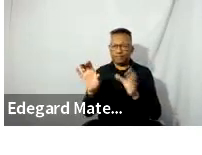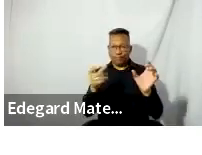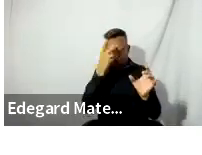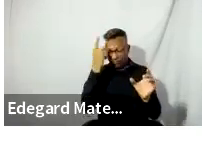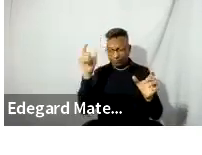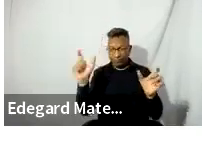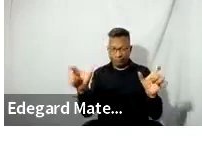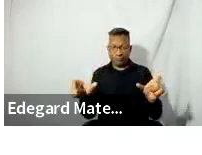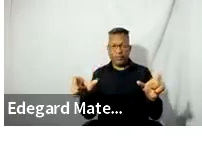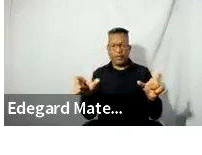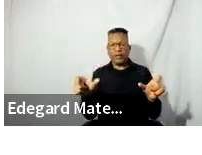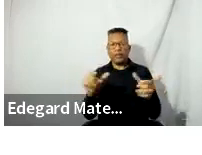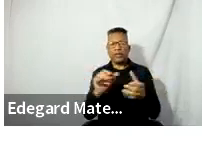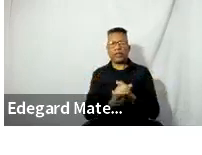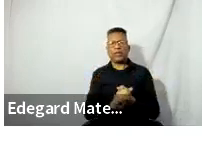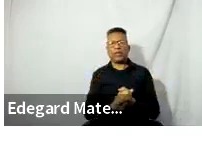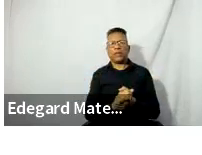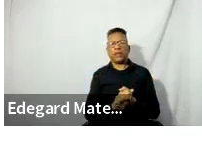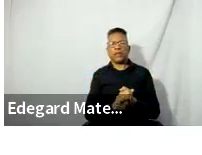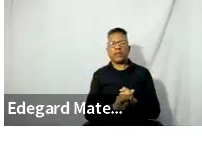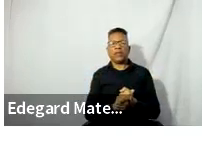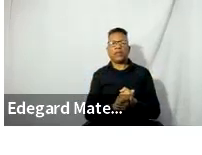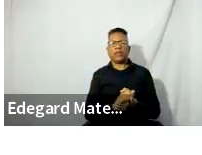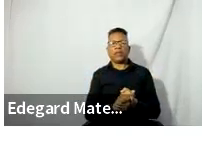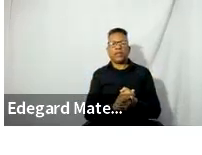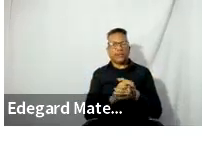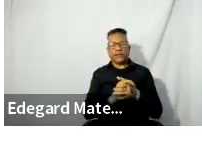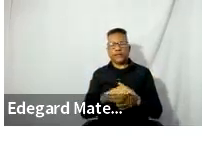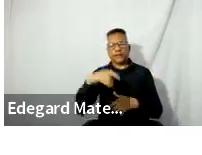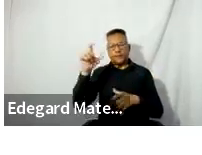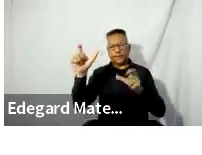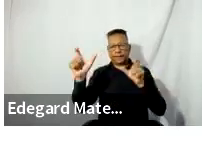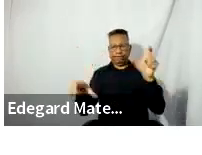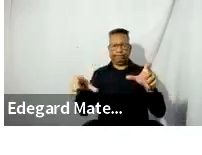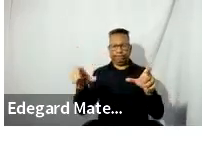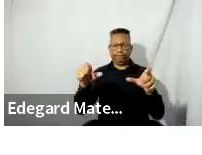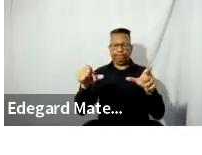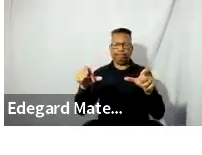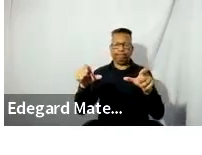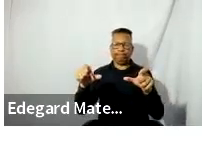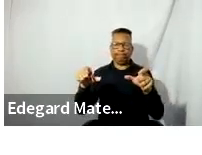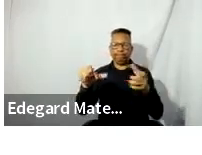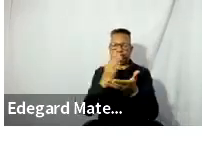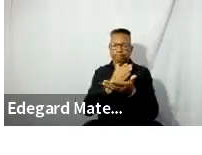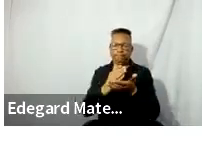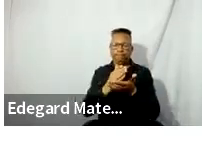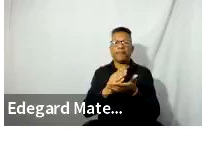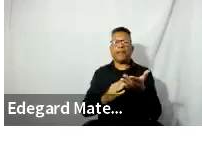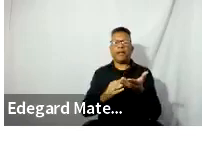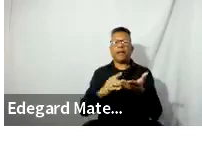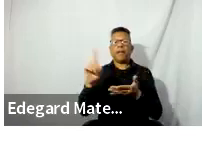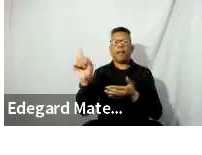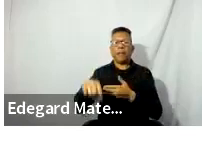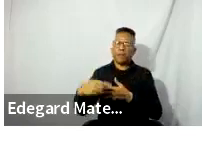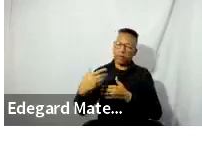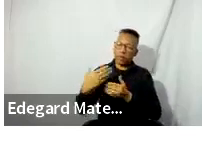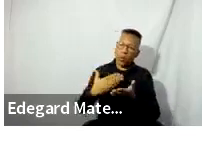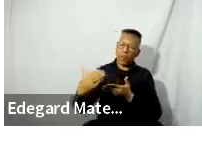the English e the English translation is the English translation is poor by the way y, and occasionally I'll y, and occasionally I'll draw attention to to some problem to to some problems with it